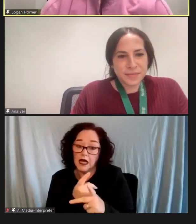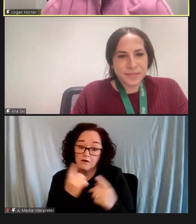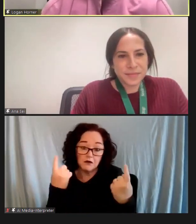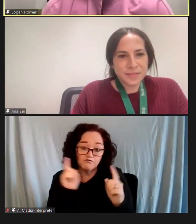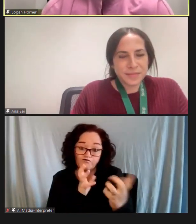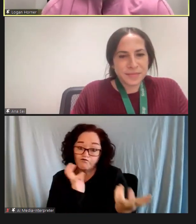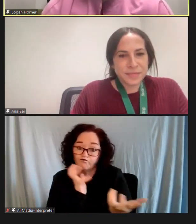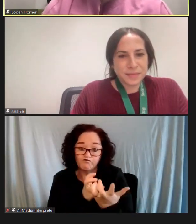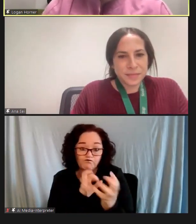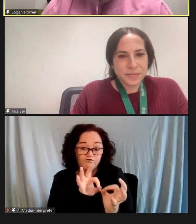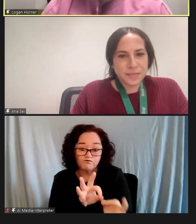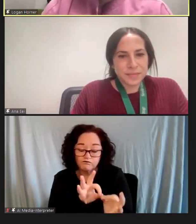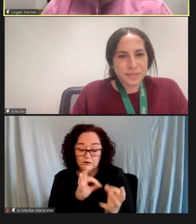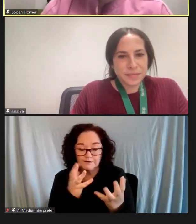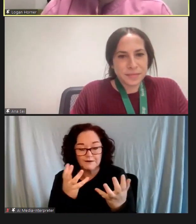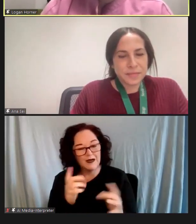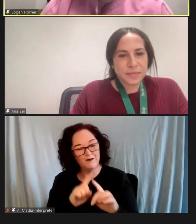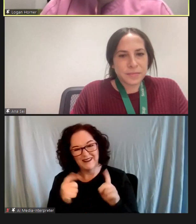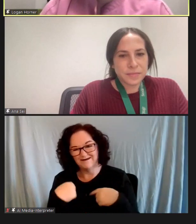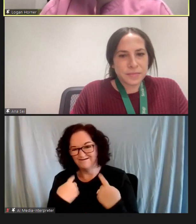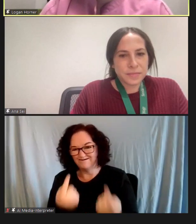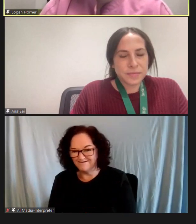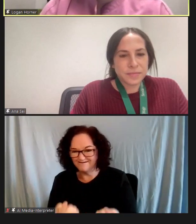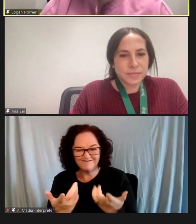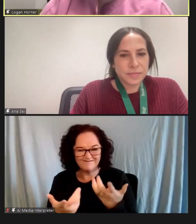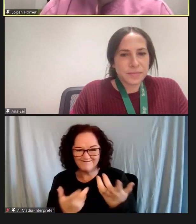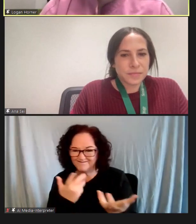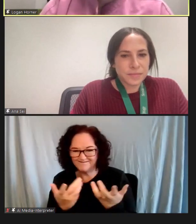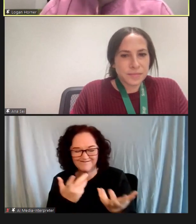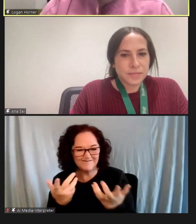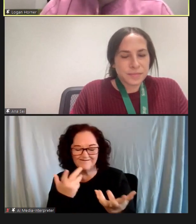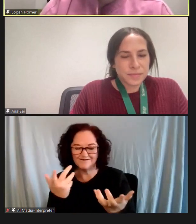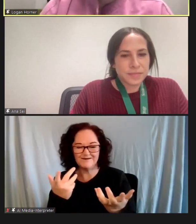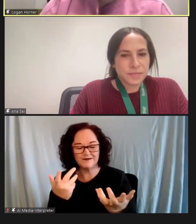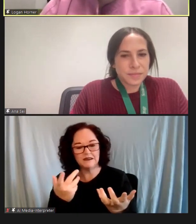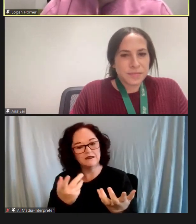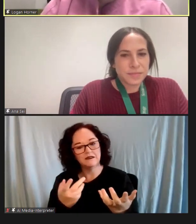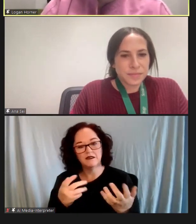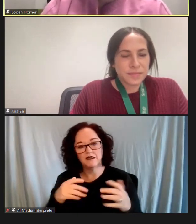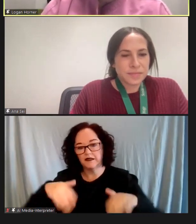not possible we just haven't found the